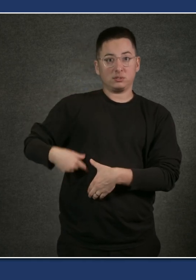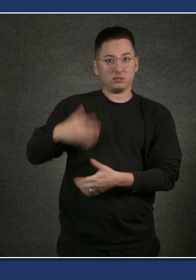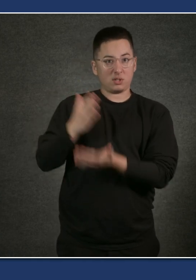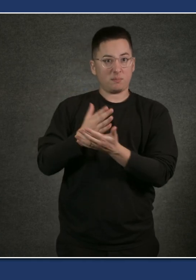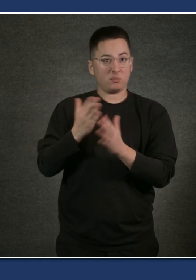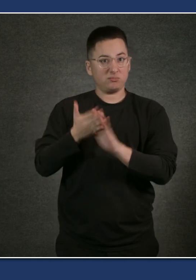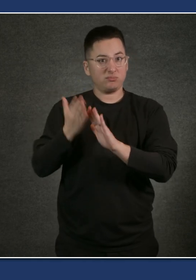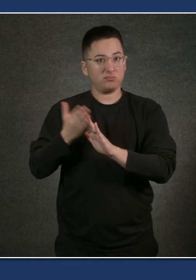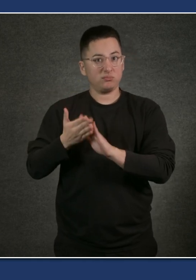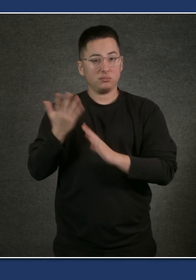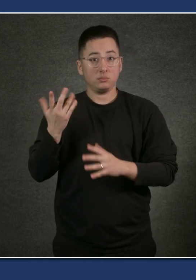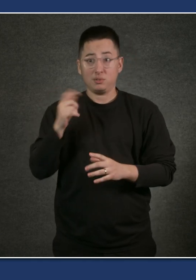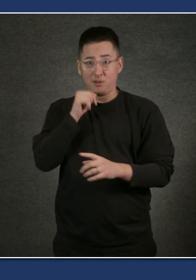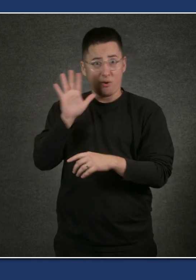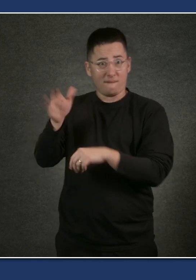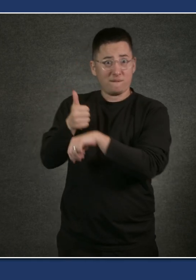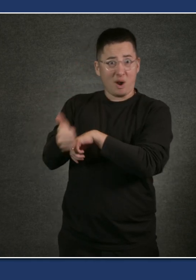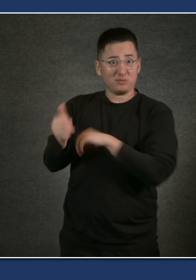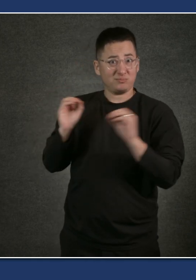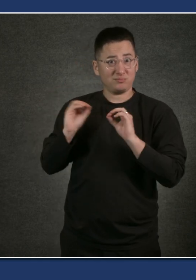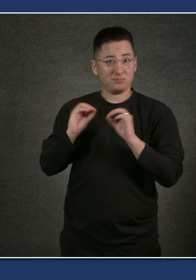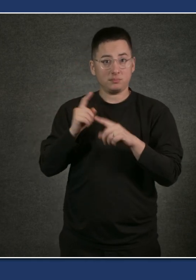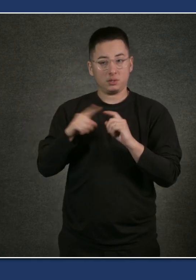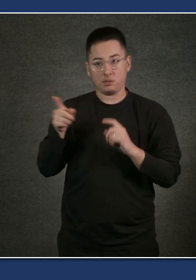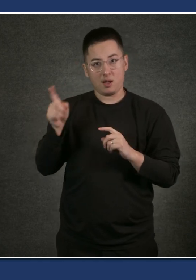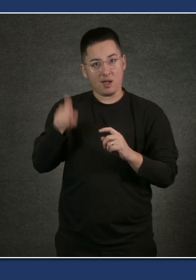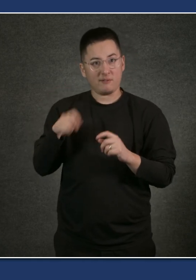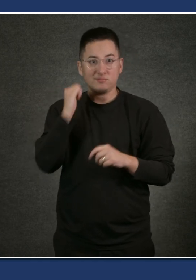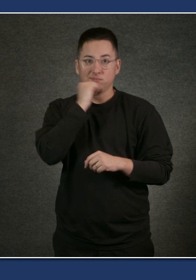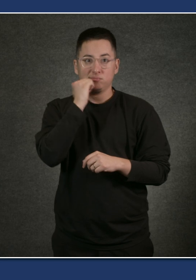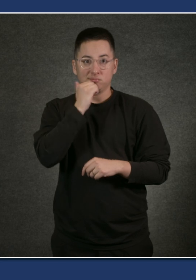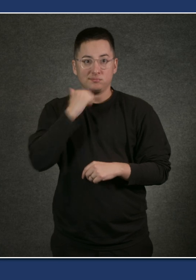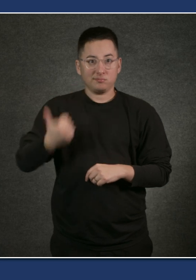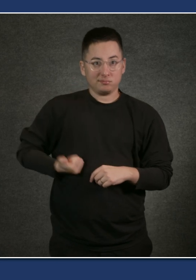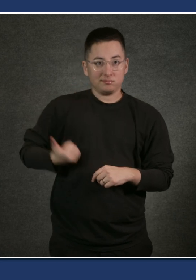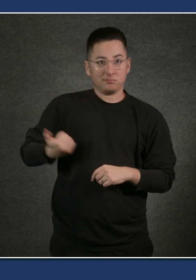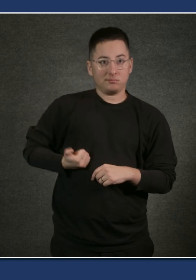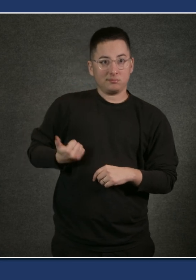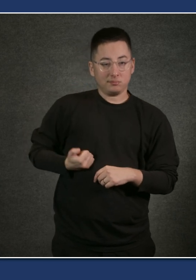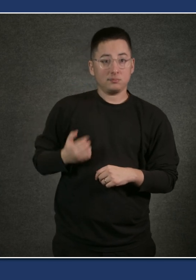leading him to manage daily insulin injections, finger